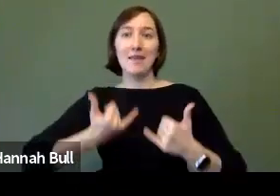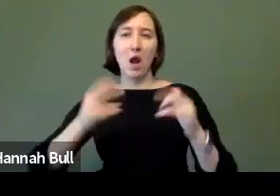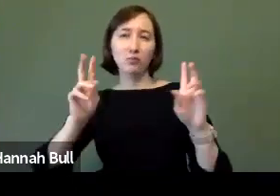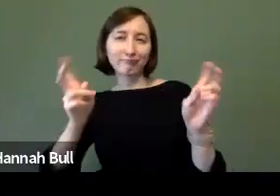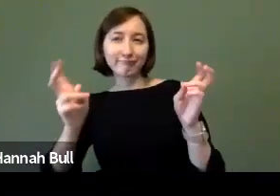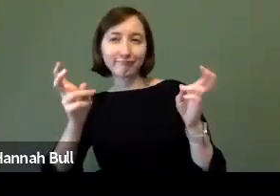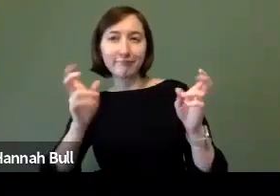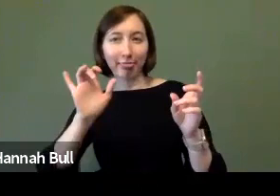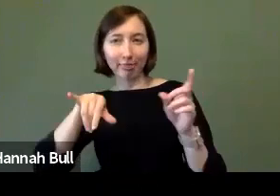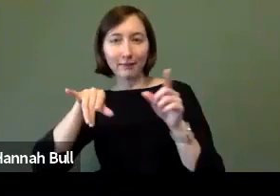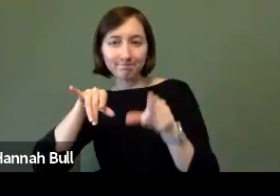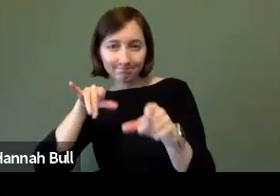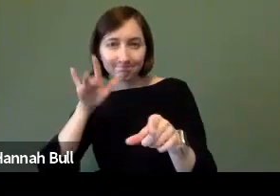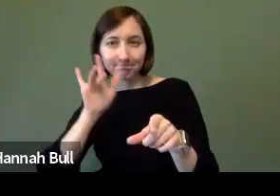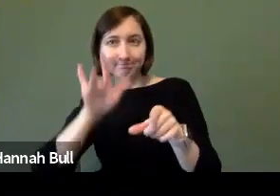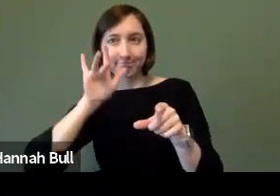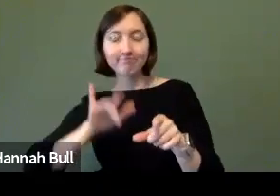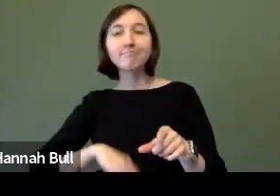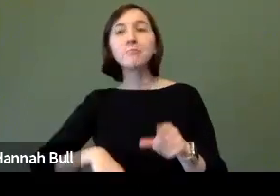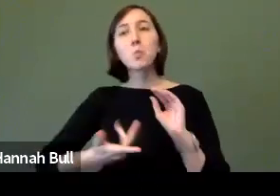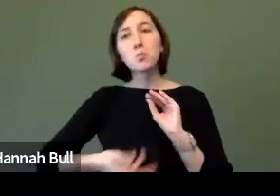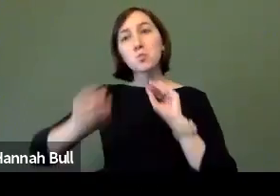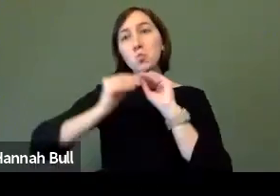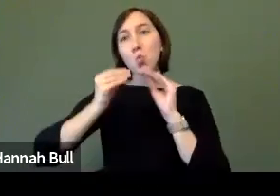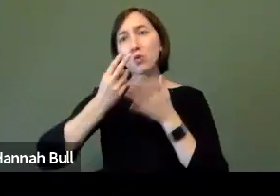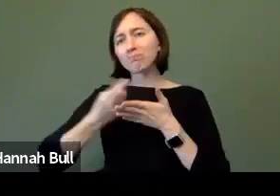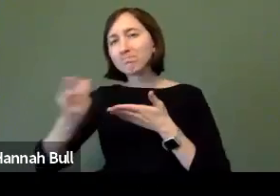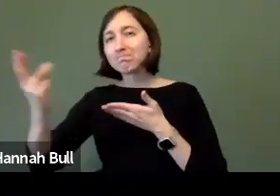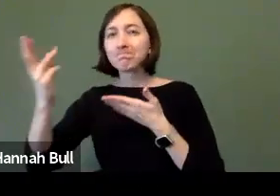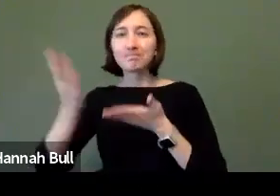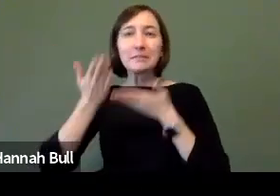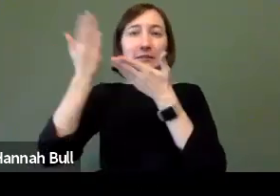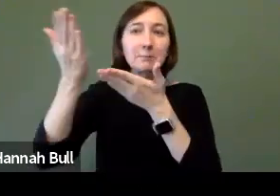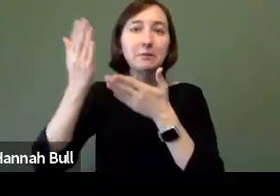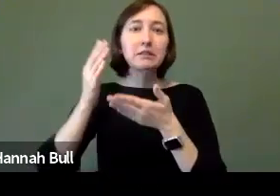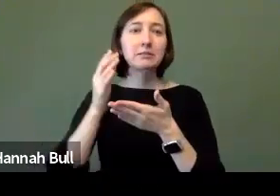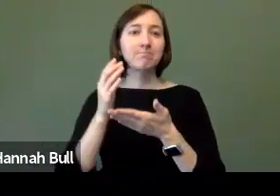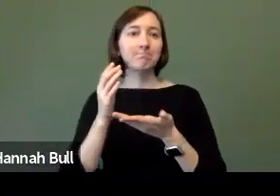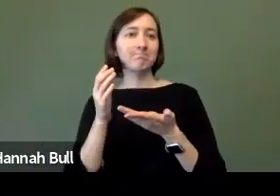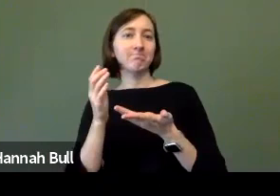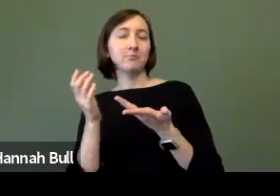You can get tips and tricks on practicing gratitude.